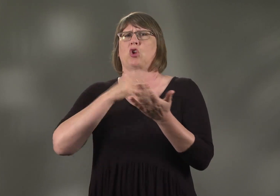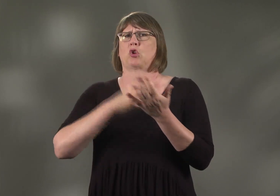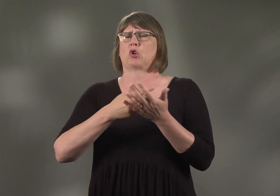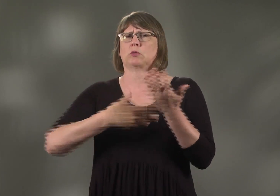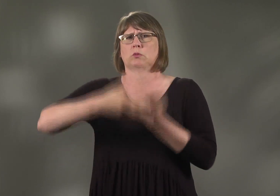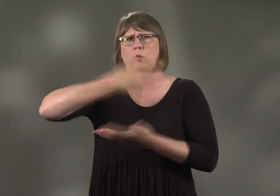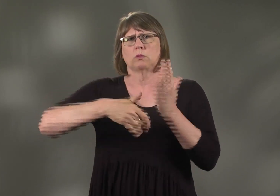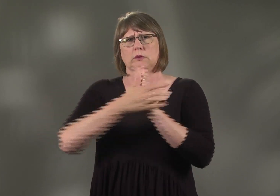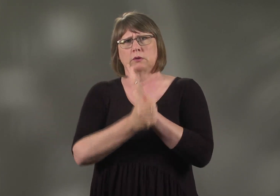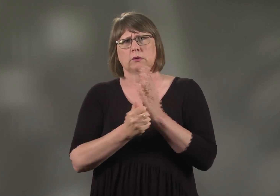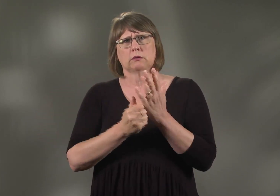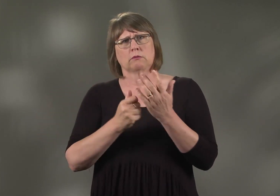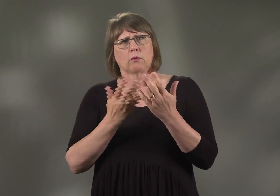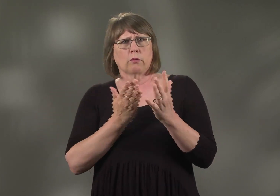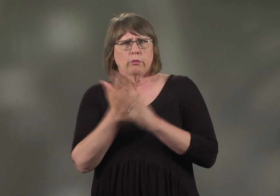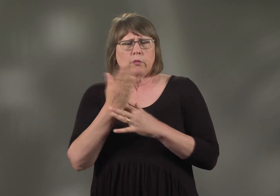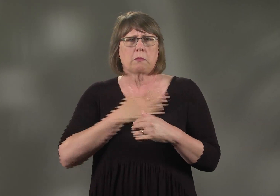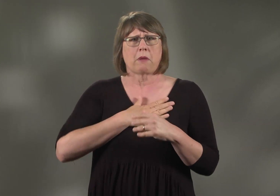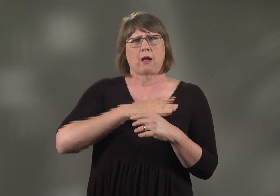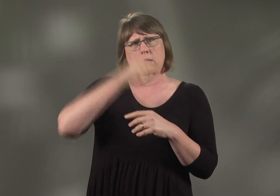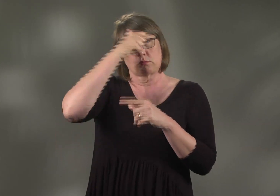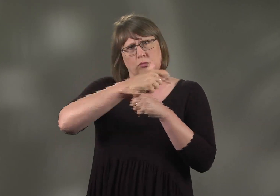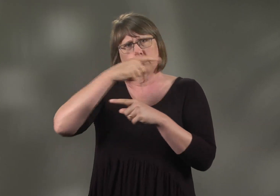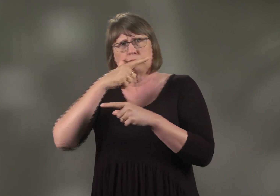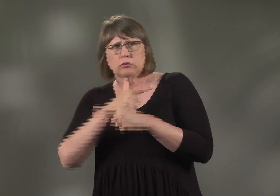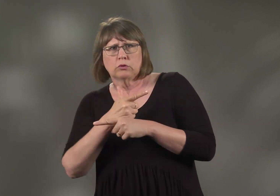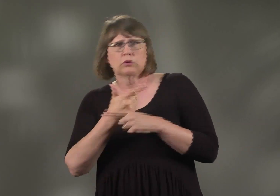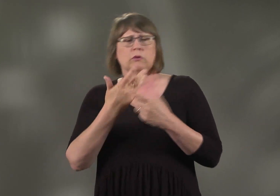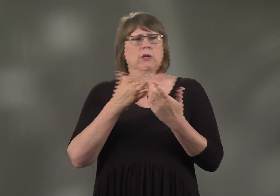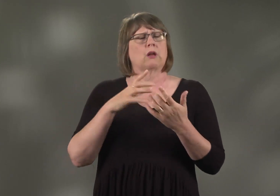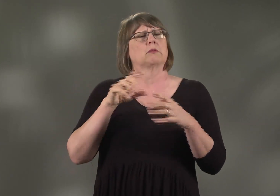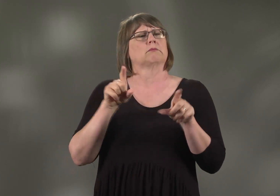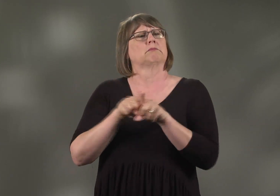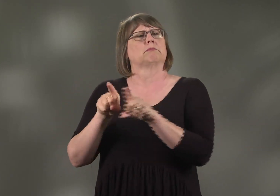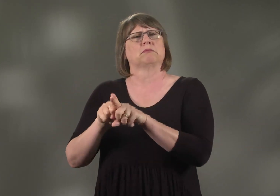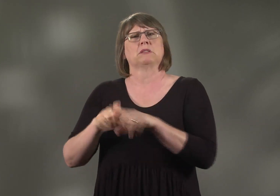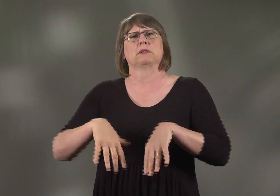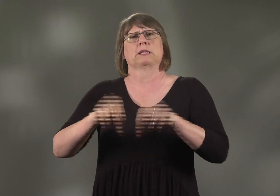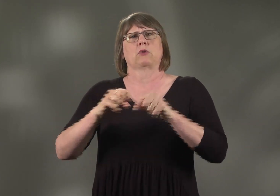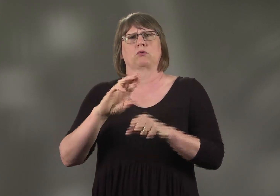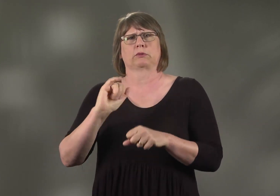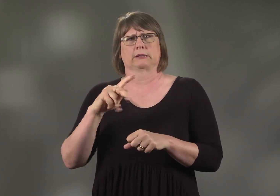I learned social skills through my siblings and then by taking some risks.